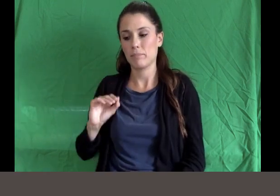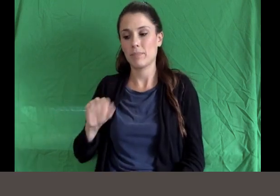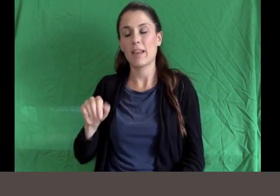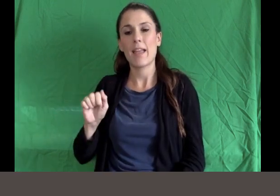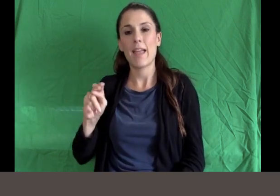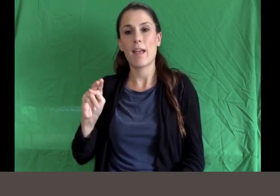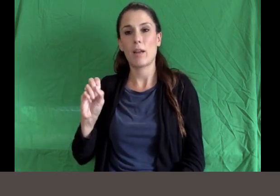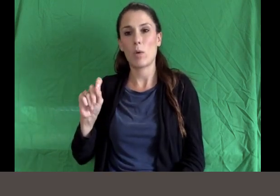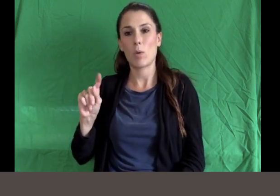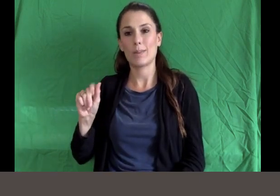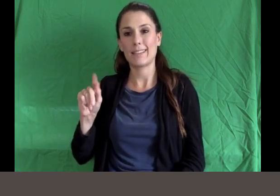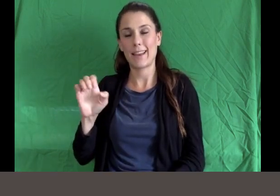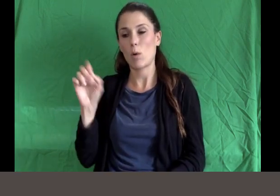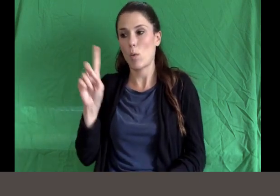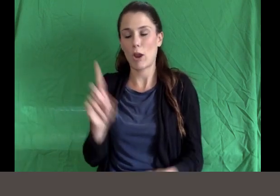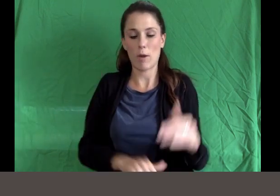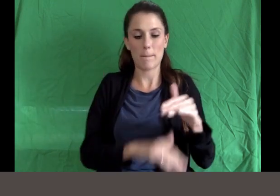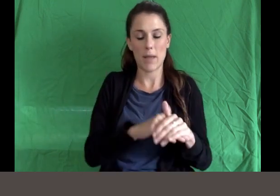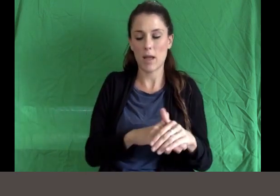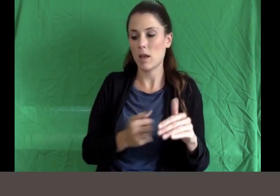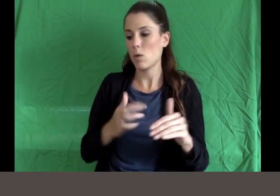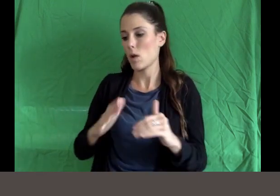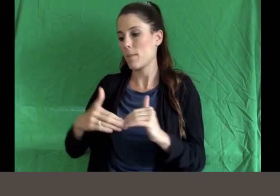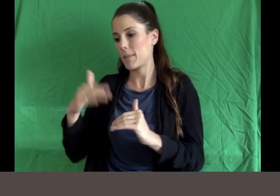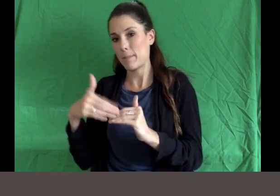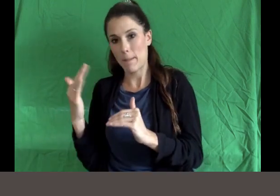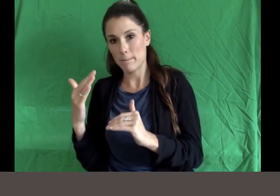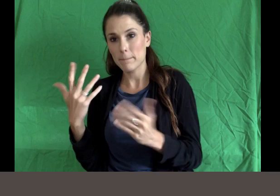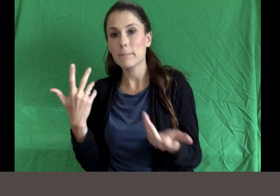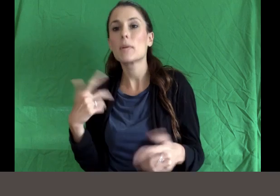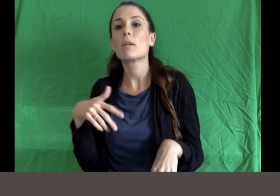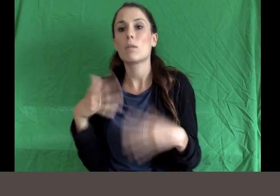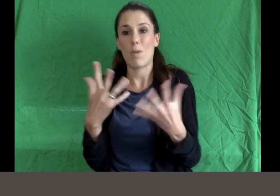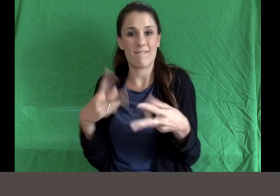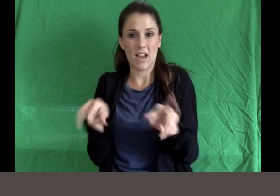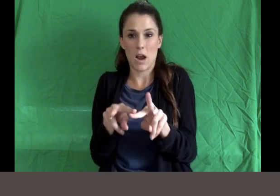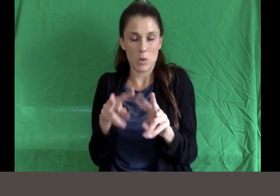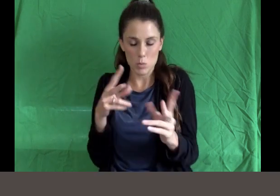minimums and maximums occur what values those occur at and of course is going to be approximation